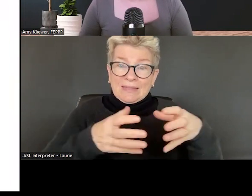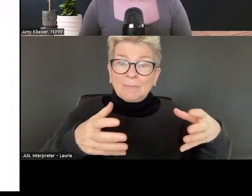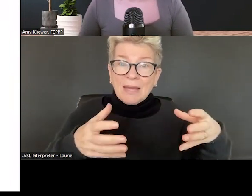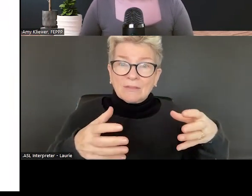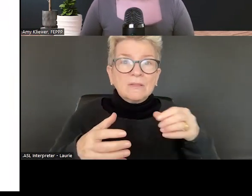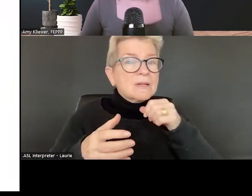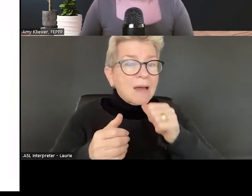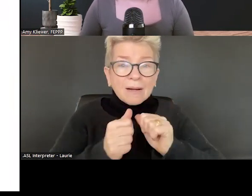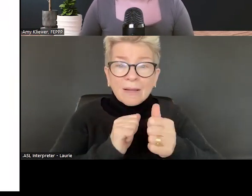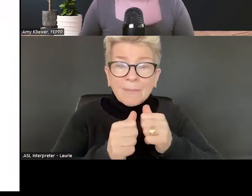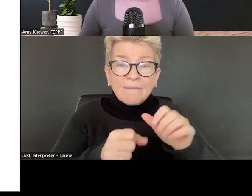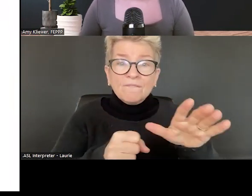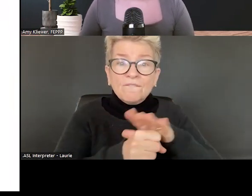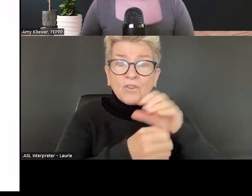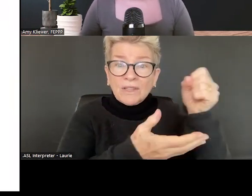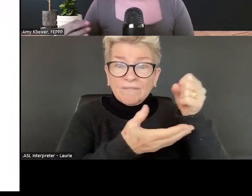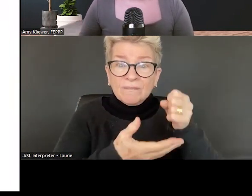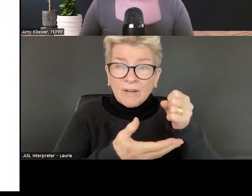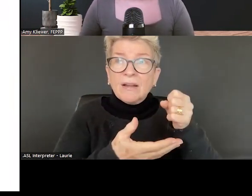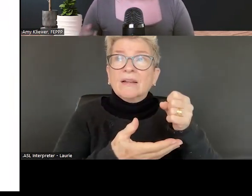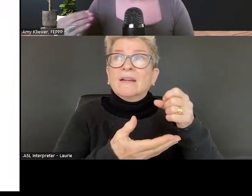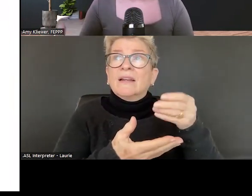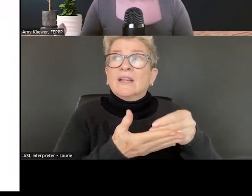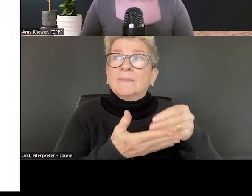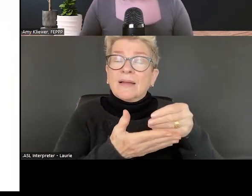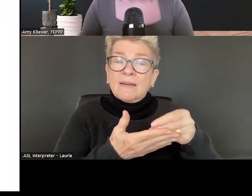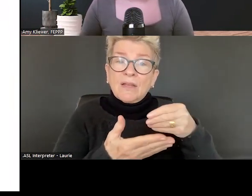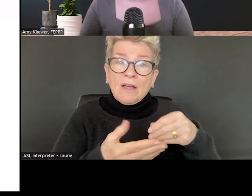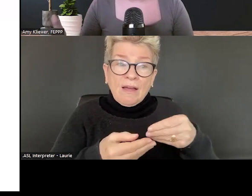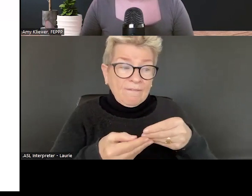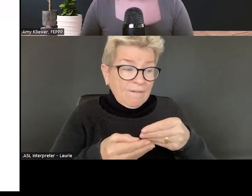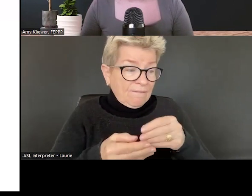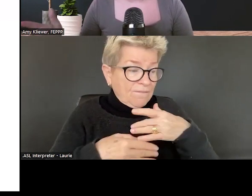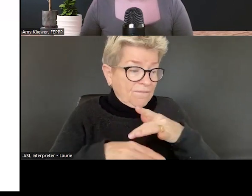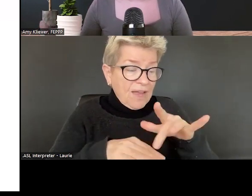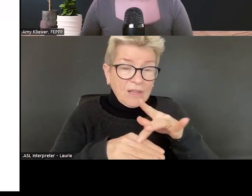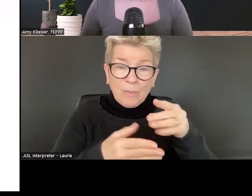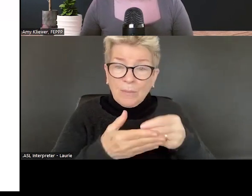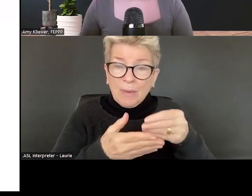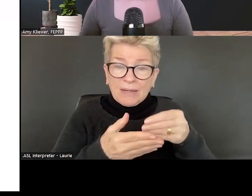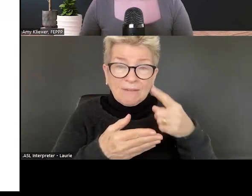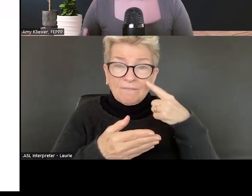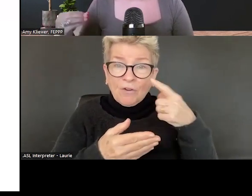fully funded Grant available with funds for every student. Any District can apply right, and it